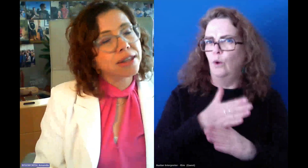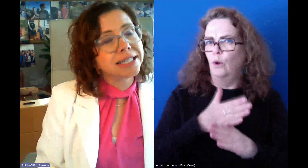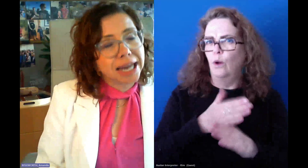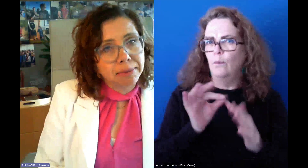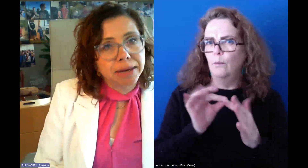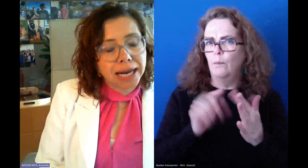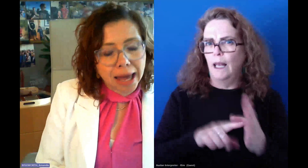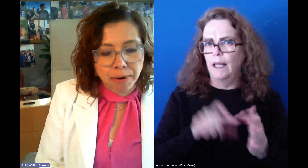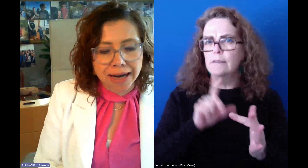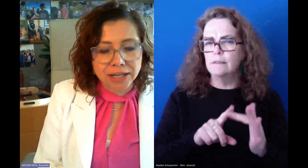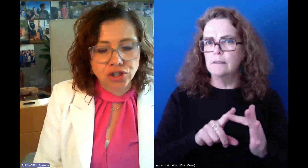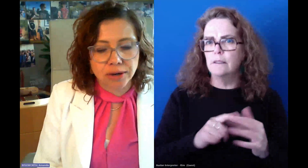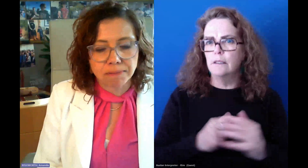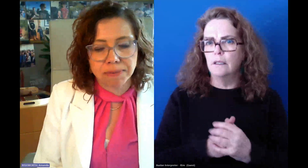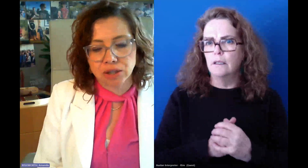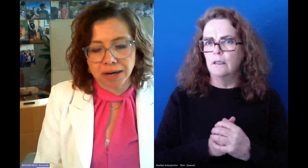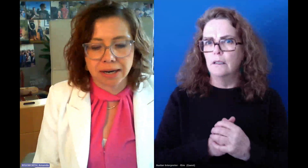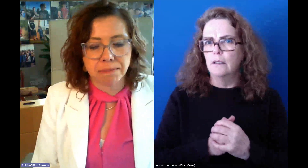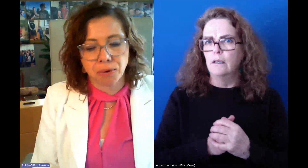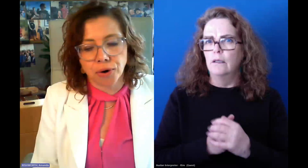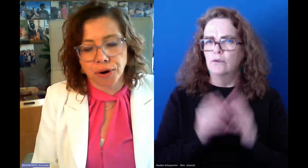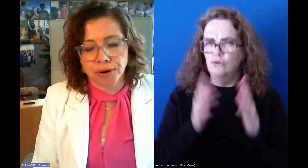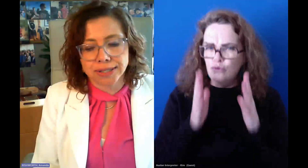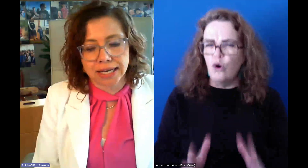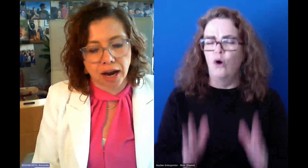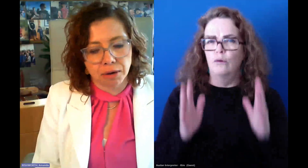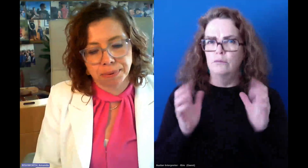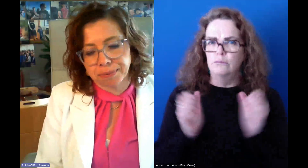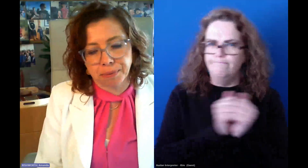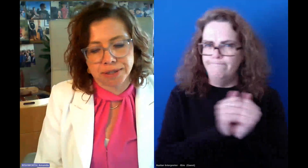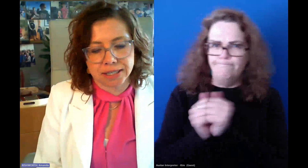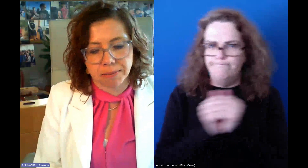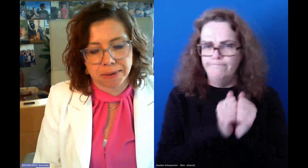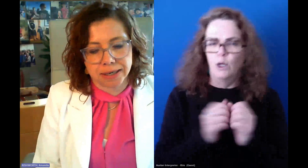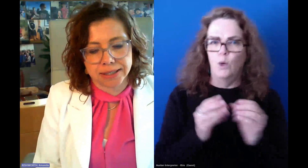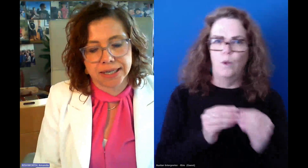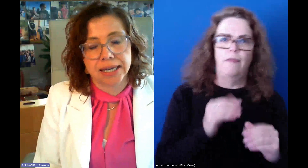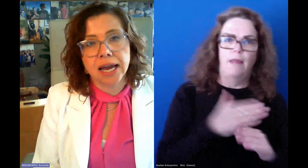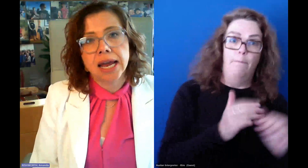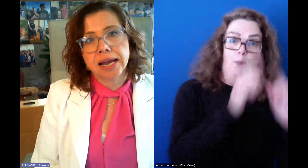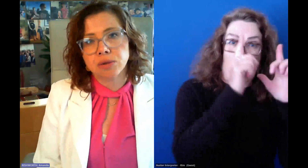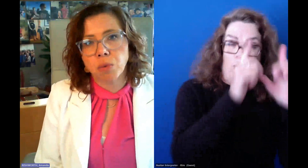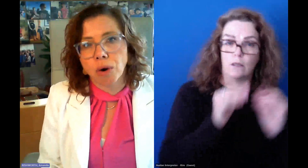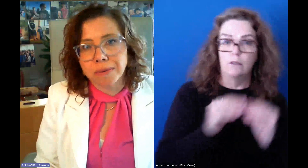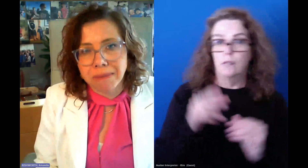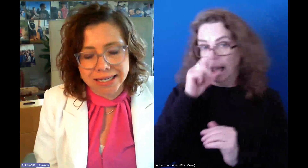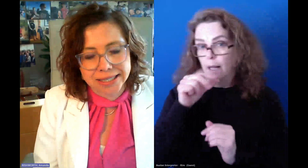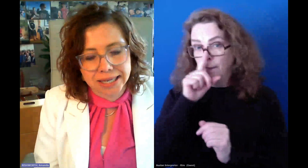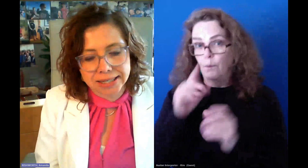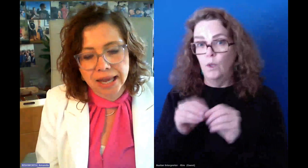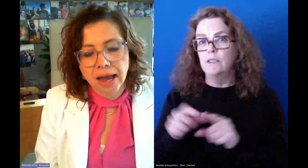so the deep collaboration between employers and young people with disability is what makes this